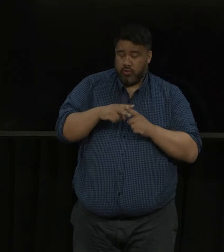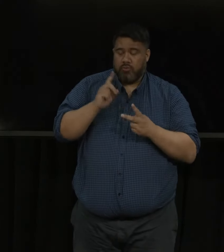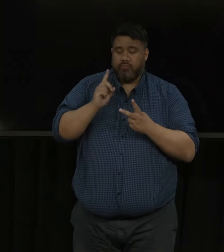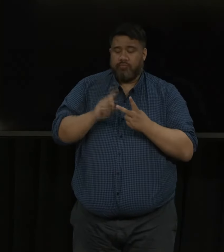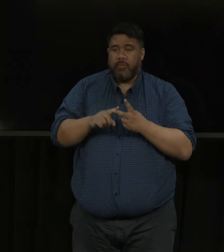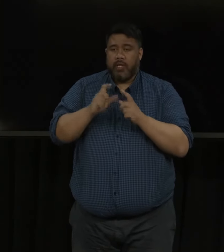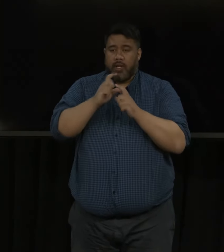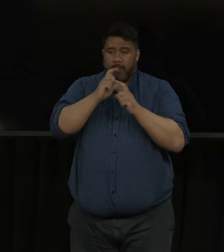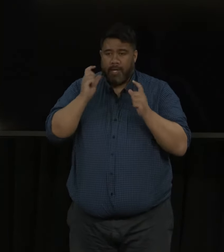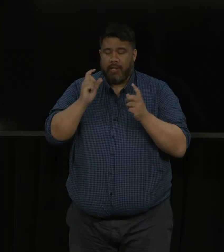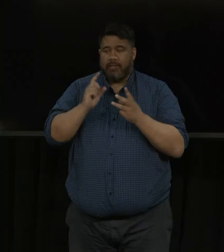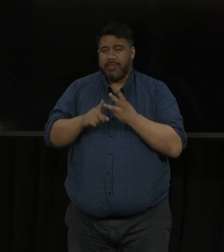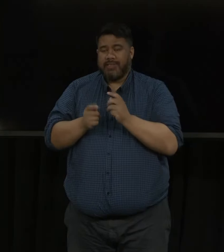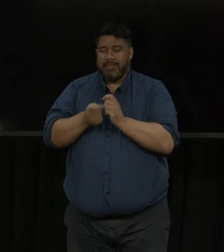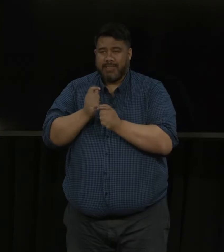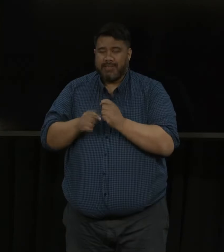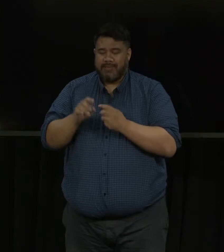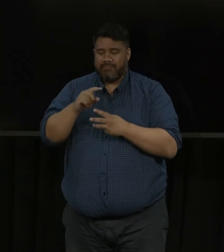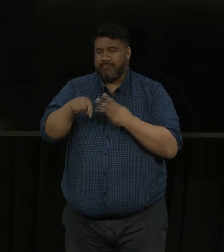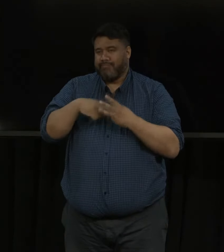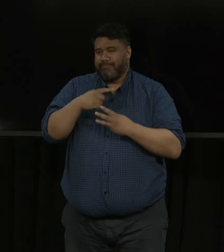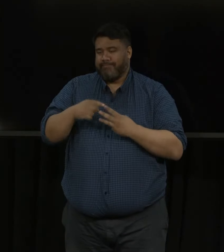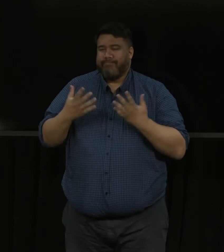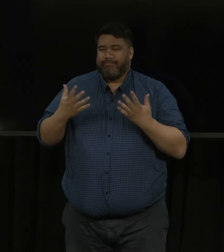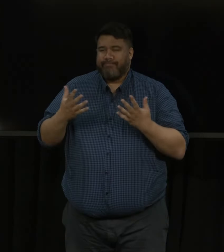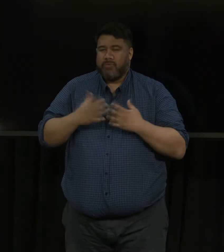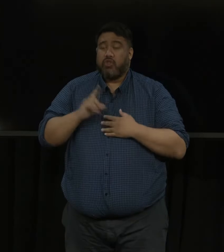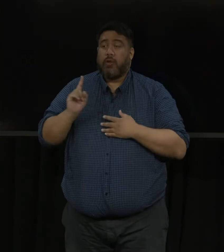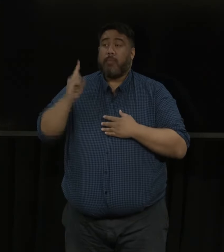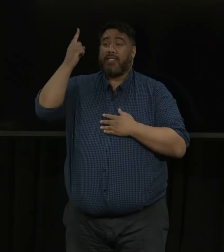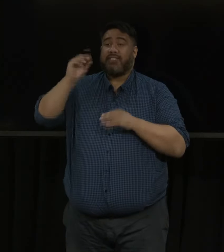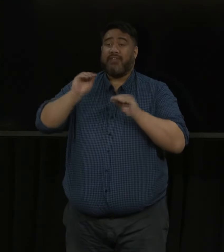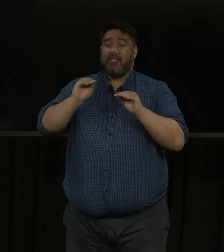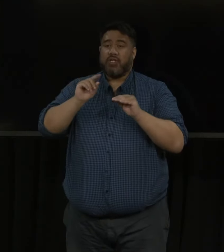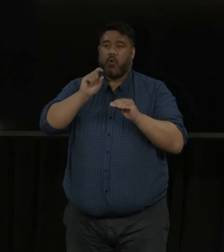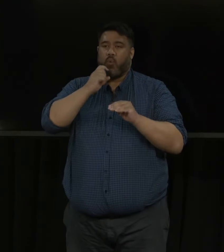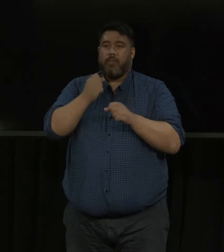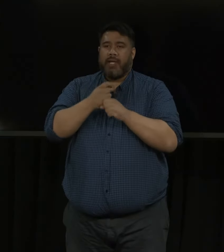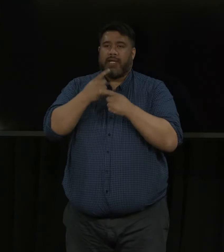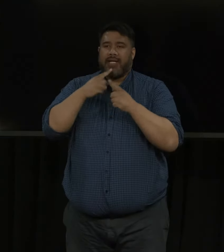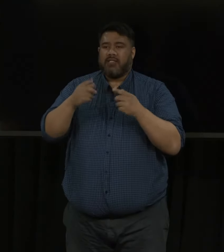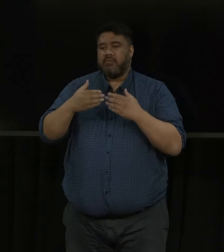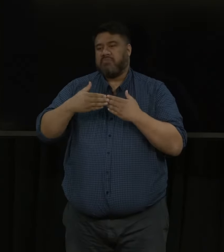all three of those tools that we have and vaccines are tall.